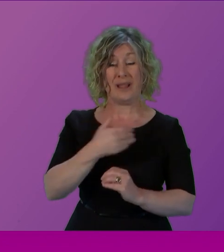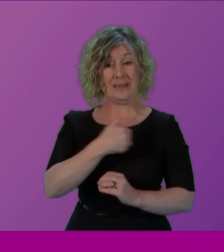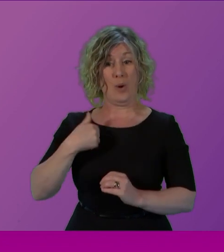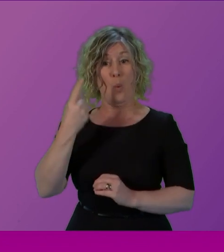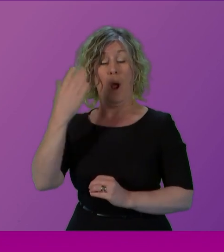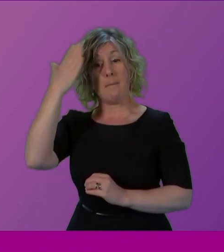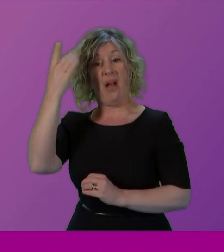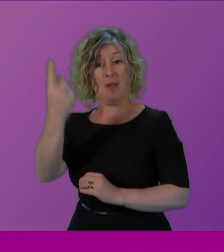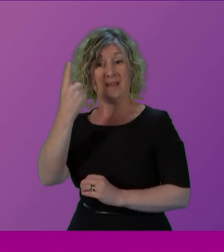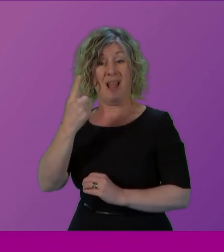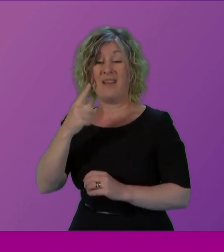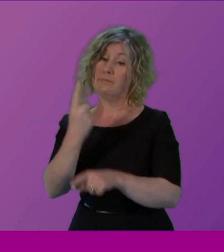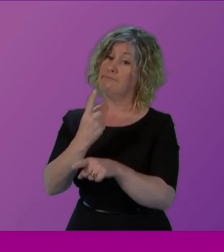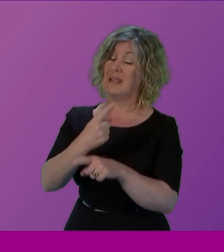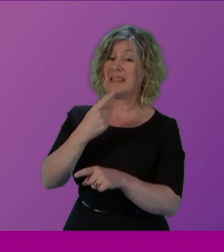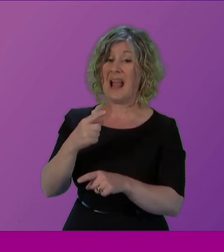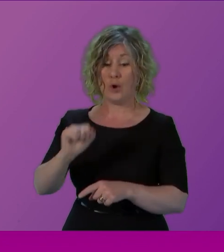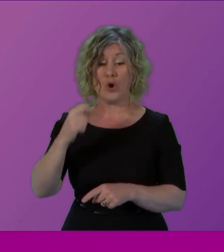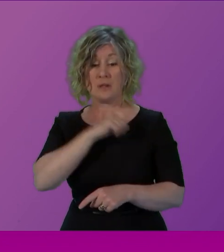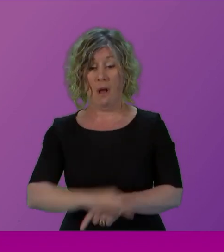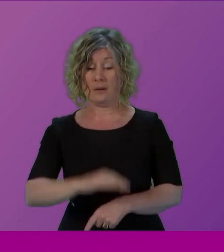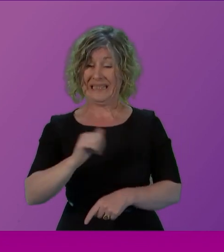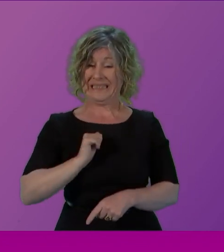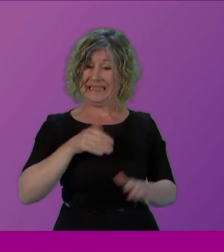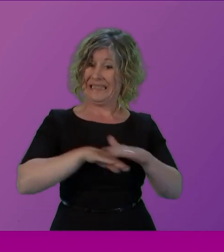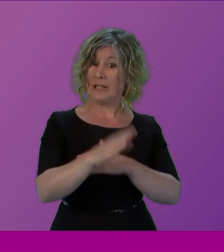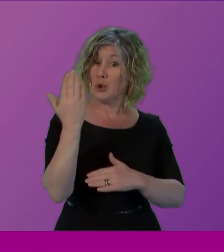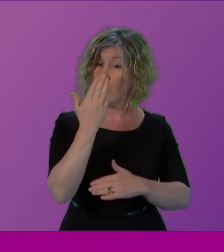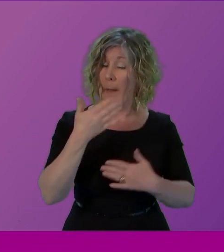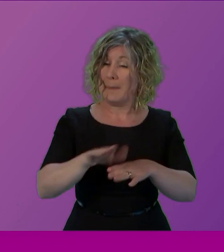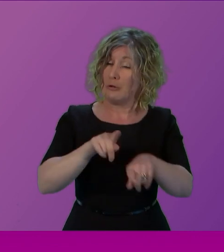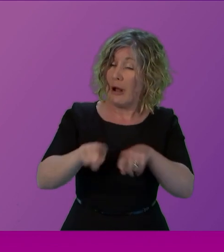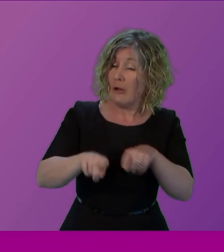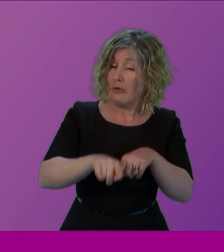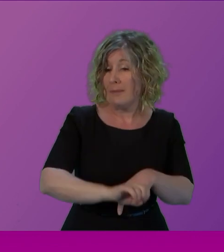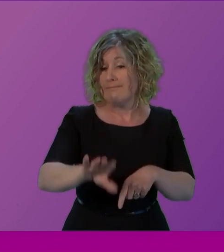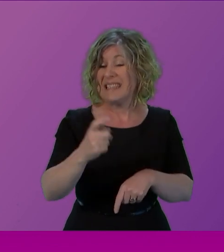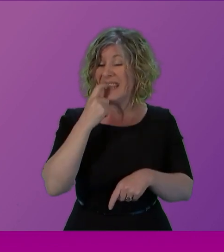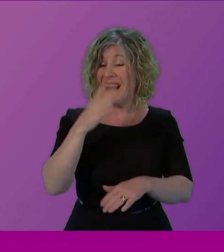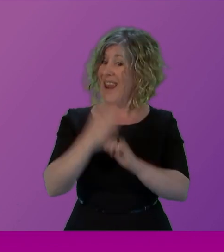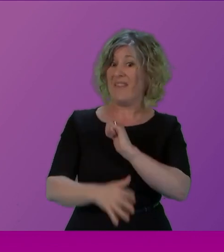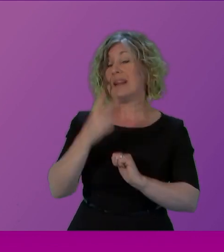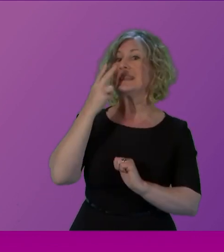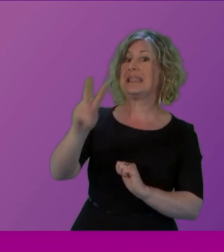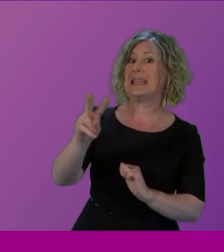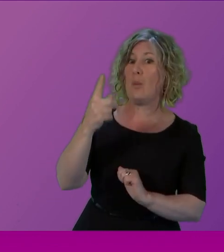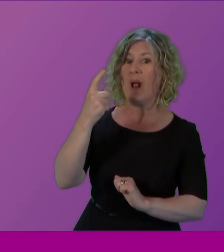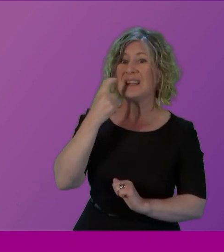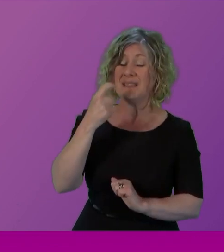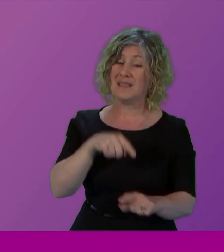to start school, has never seen a dentist, despite years of trying. He will be one of many.